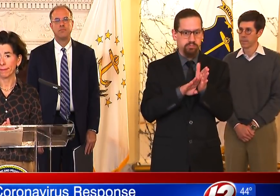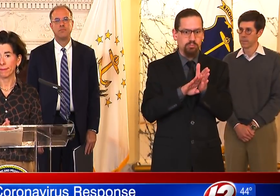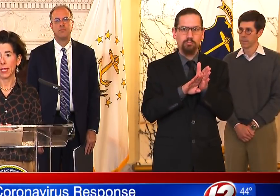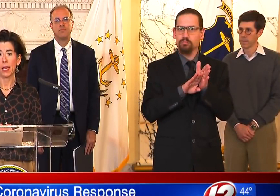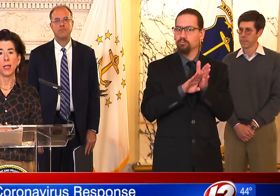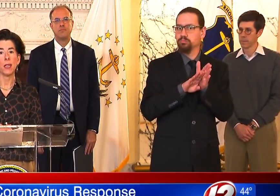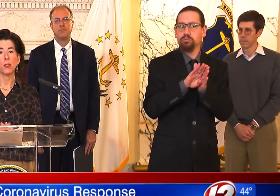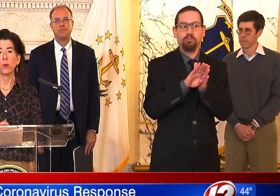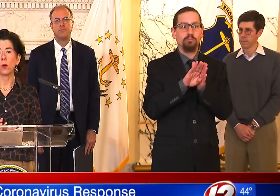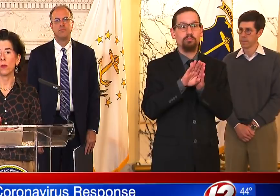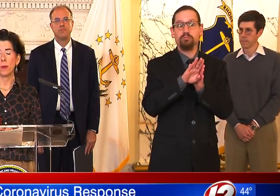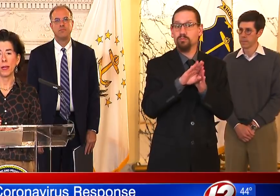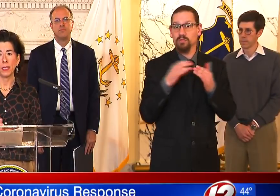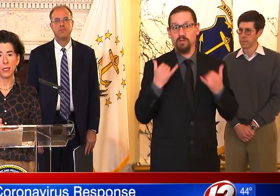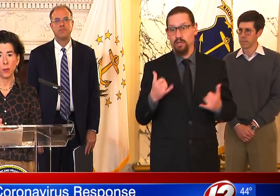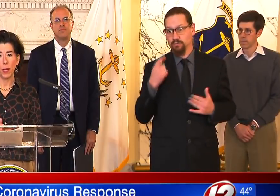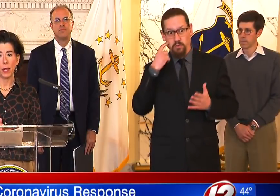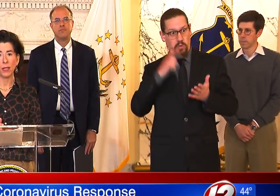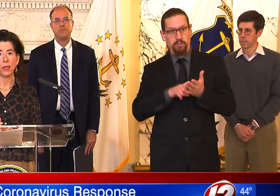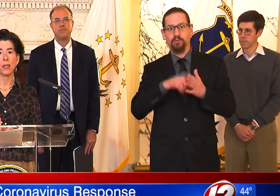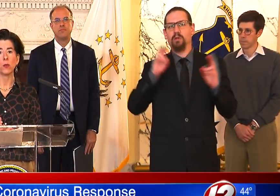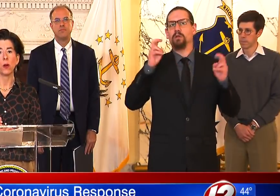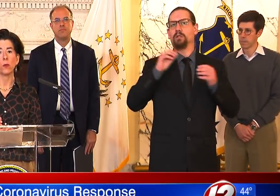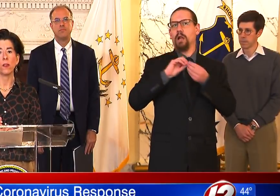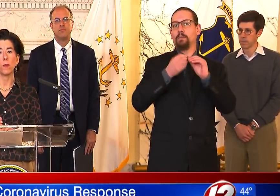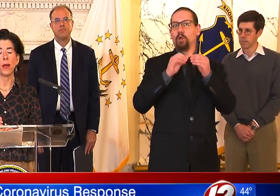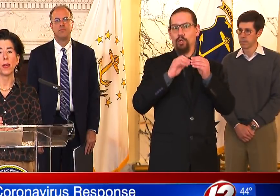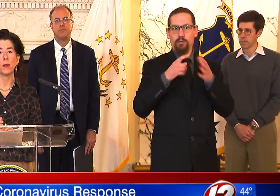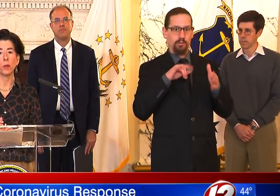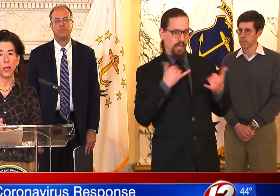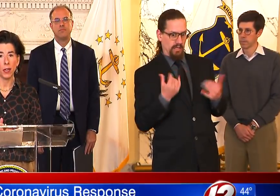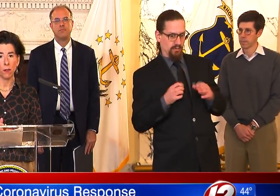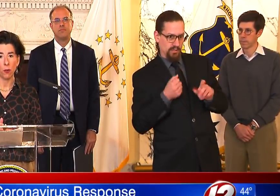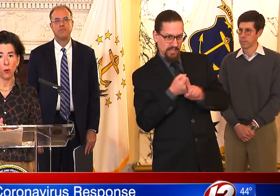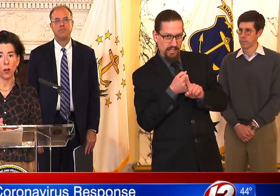CURVE. WE ARE GOING UP THE CURB AT A